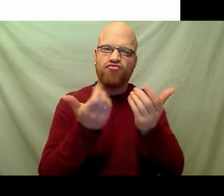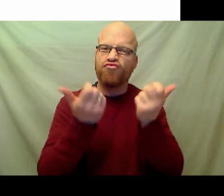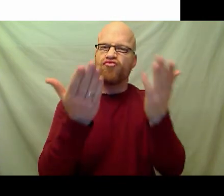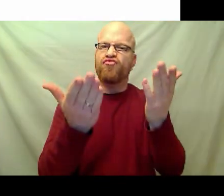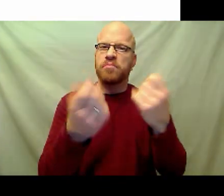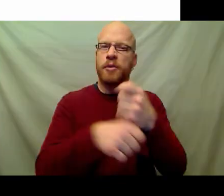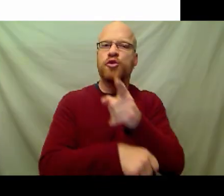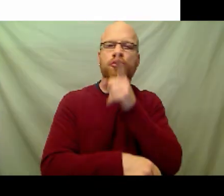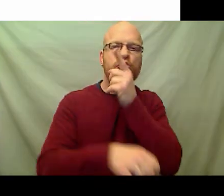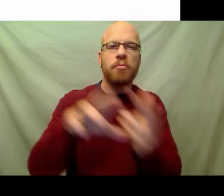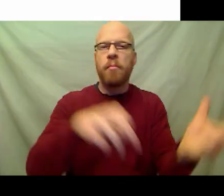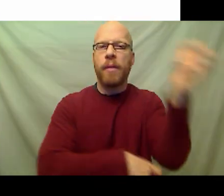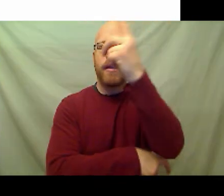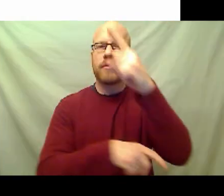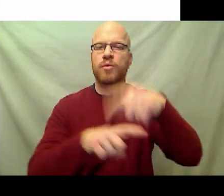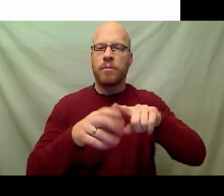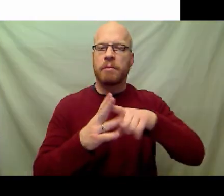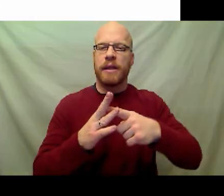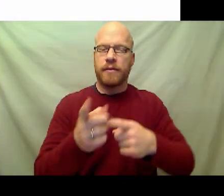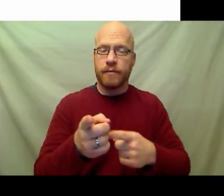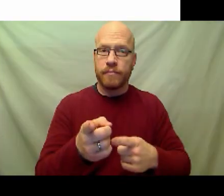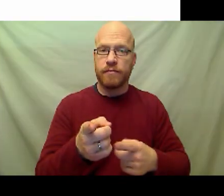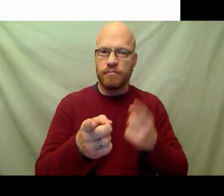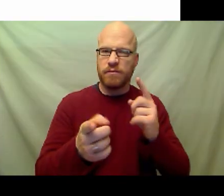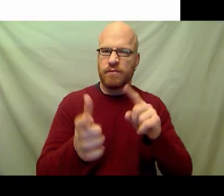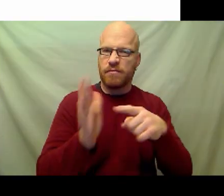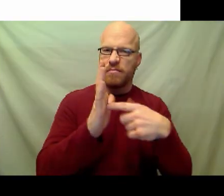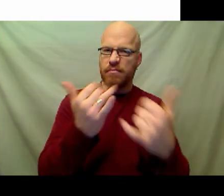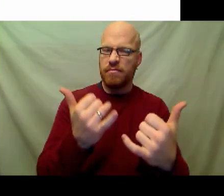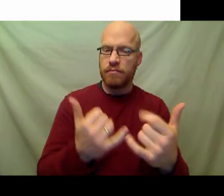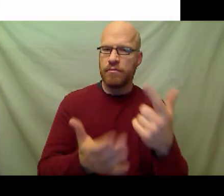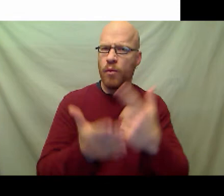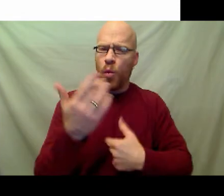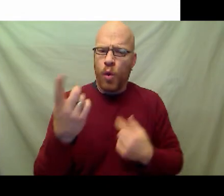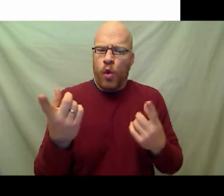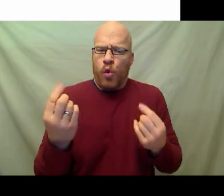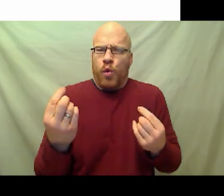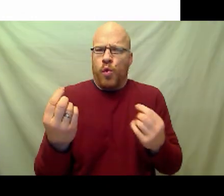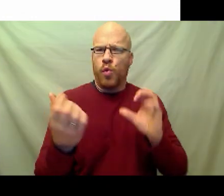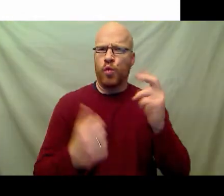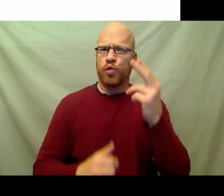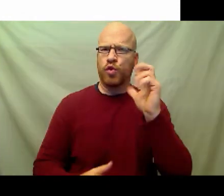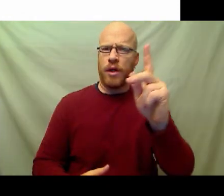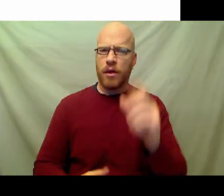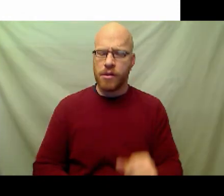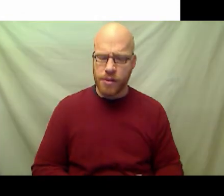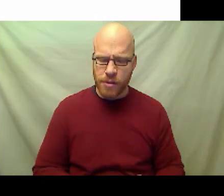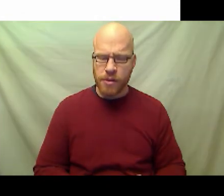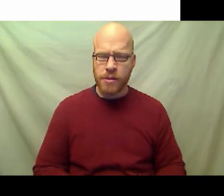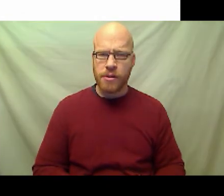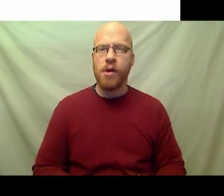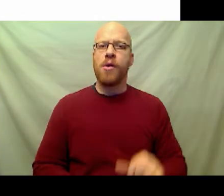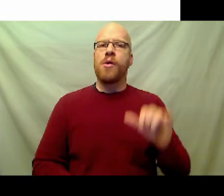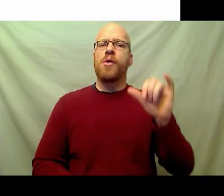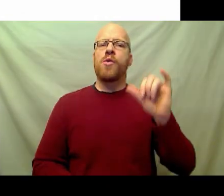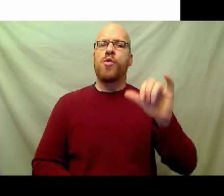and then I recommend you check the rest of them yourself and make sure you get the correct answer. Now let's talk about what to do-- how do we check these?